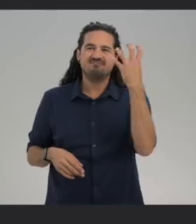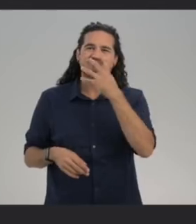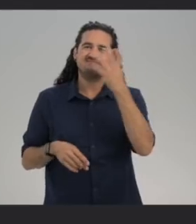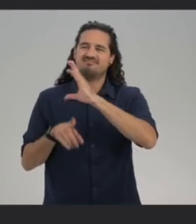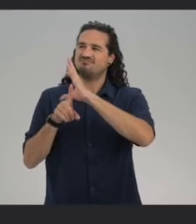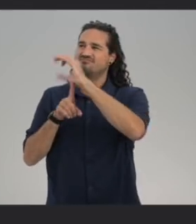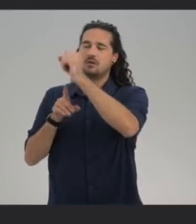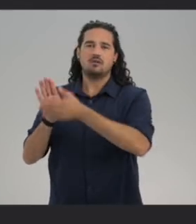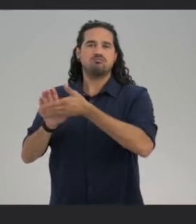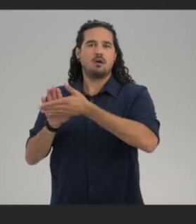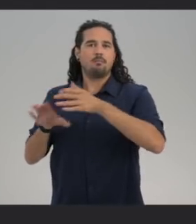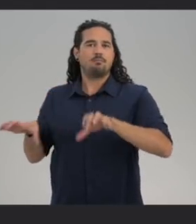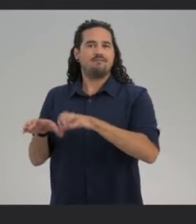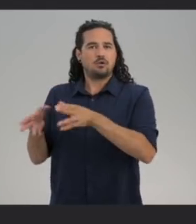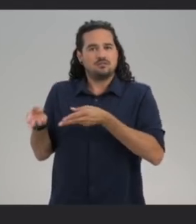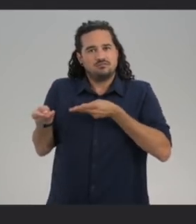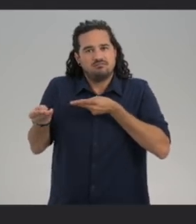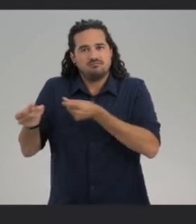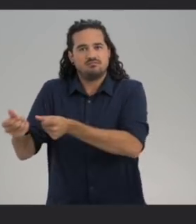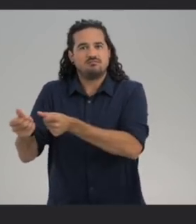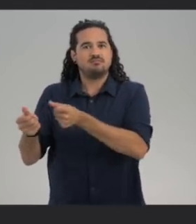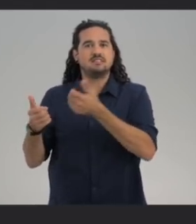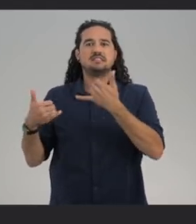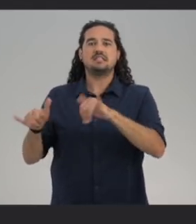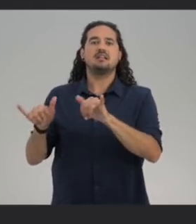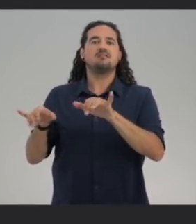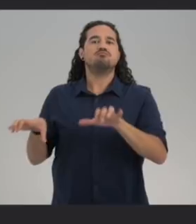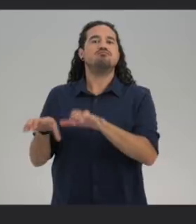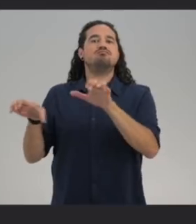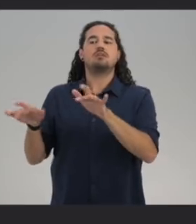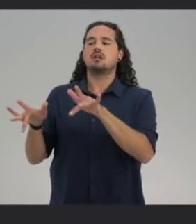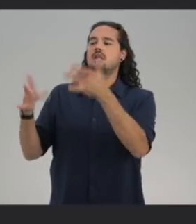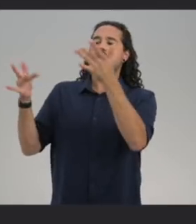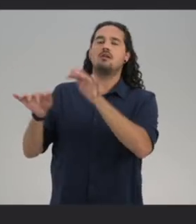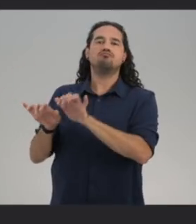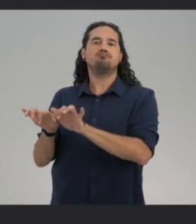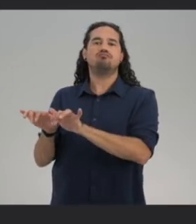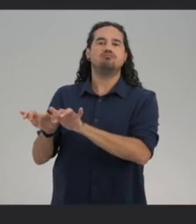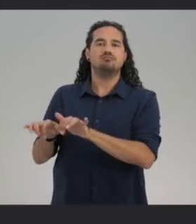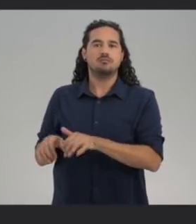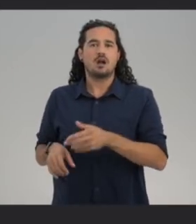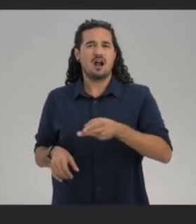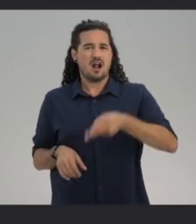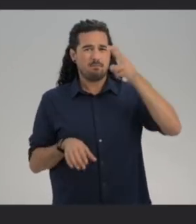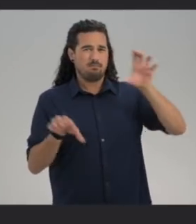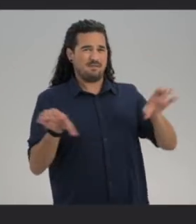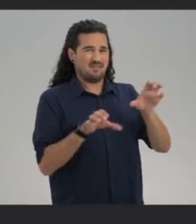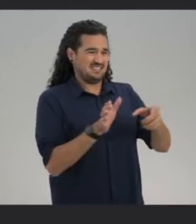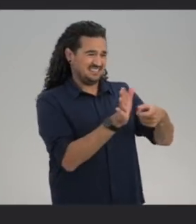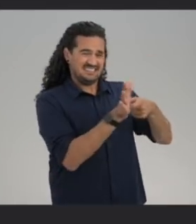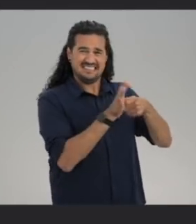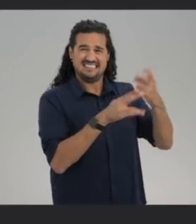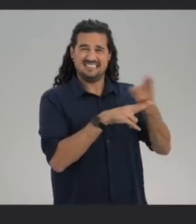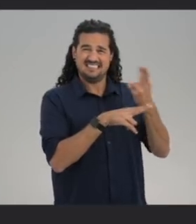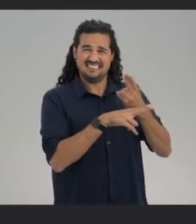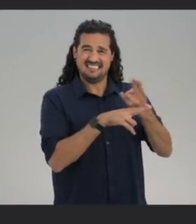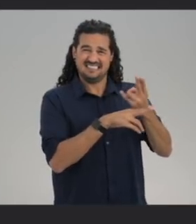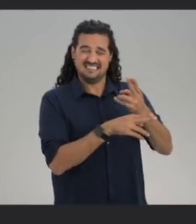These E cores are the most efficient place to run lightweight tasks, and allow the performance cores to be used for the most demanding workloads.